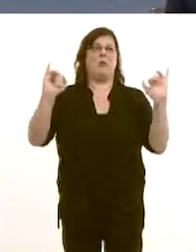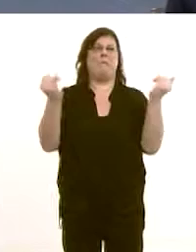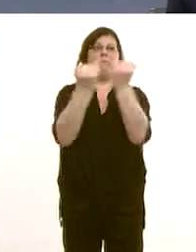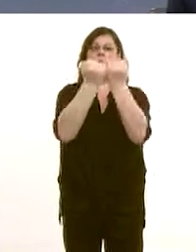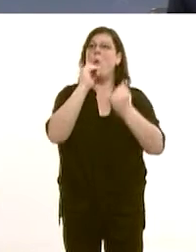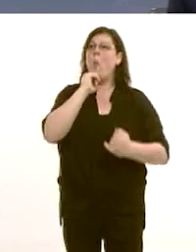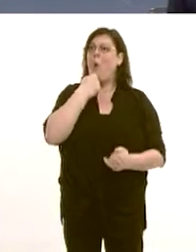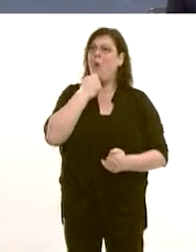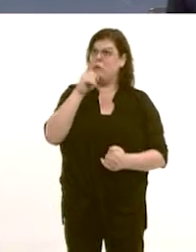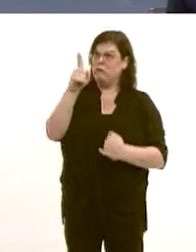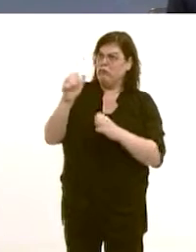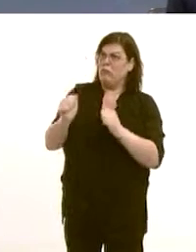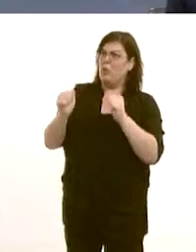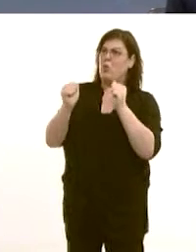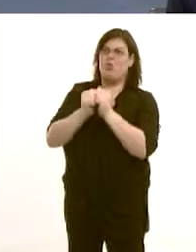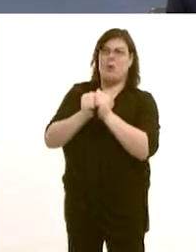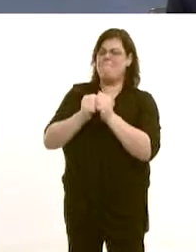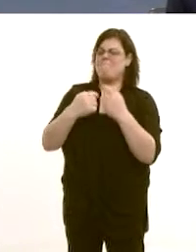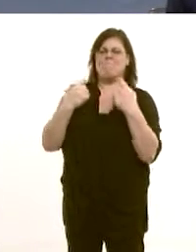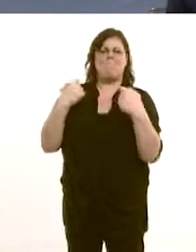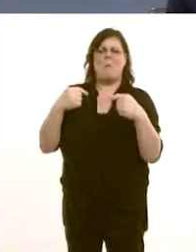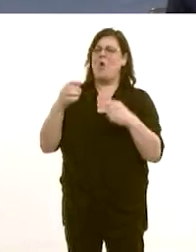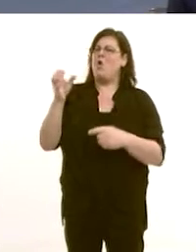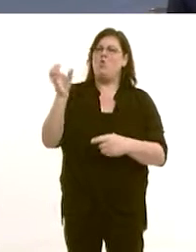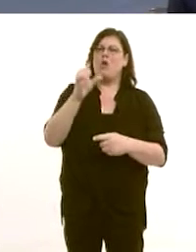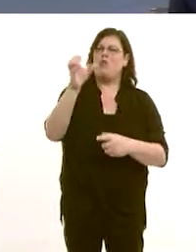Would you agree with me that is no way to recruit and retain the best teaching staff